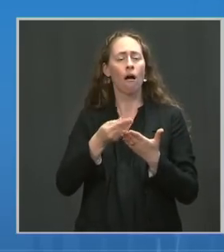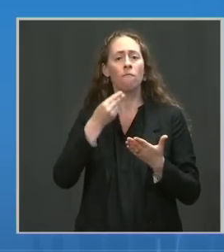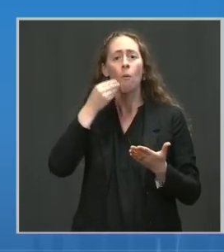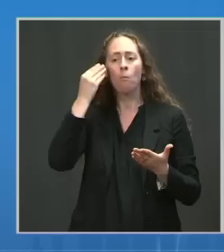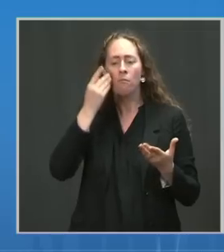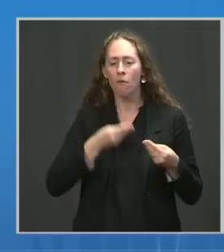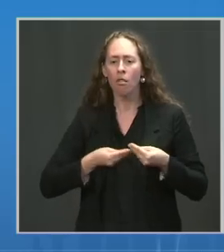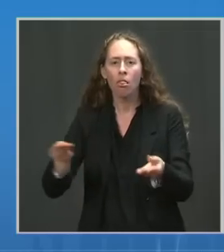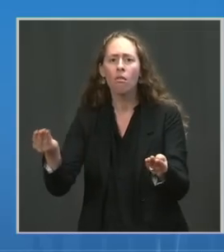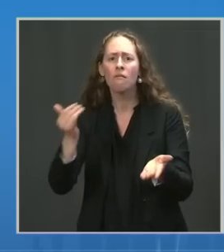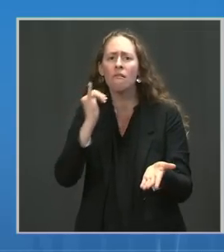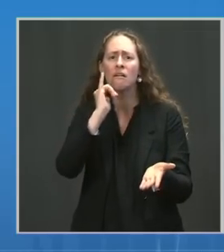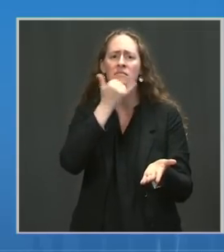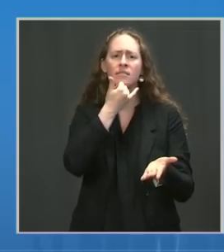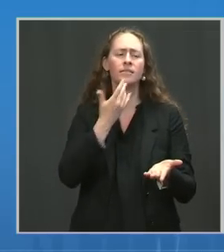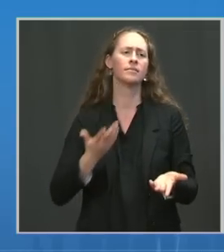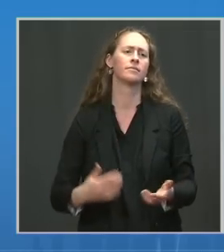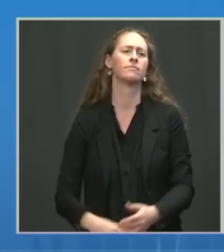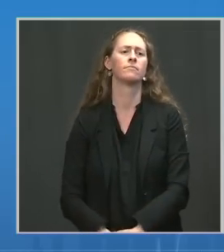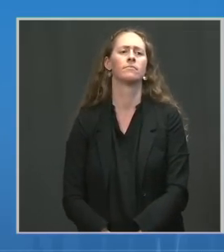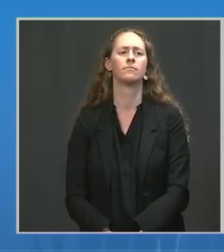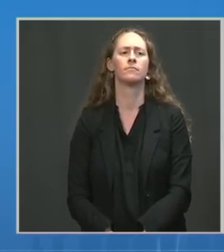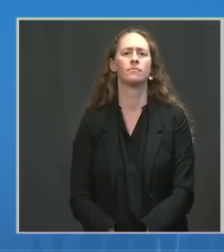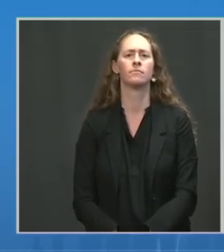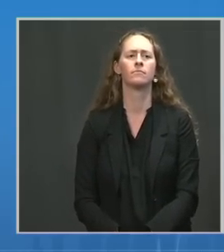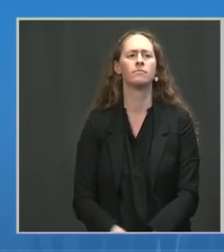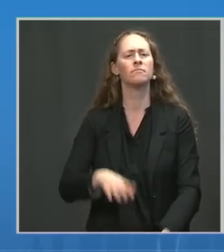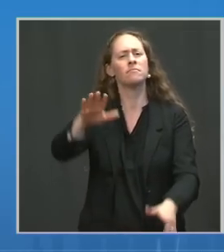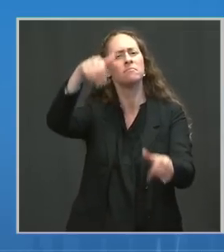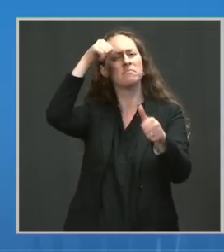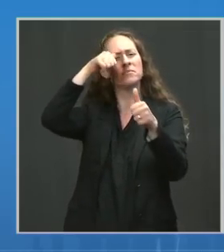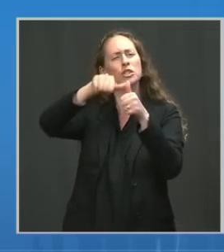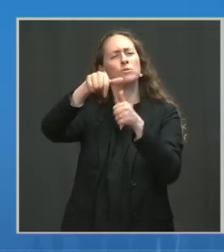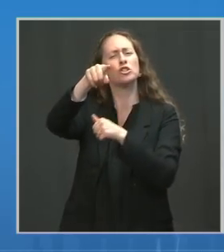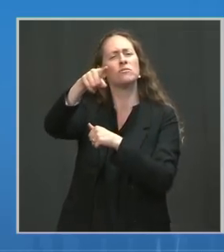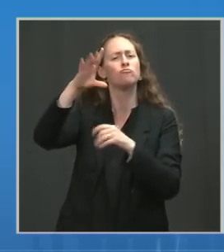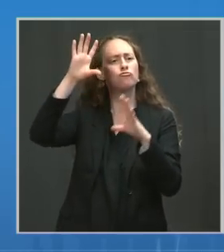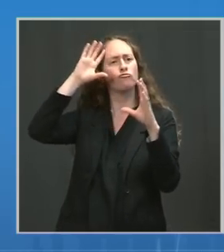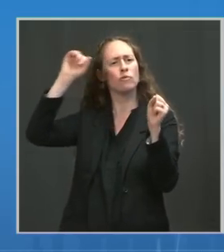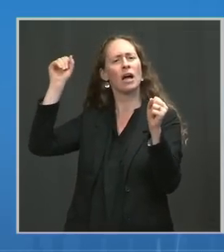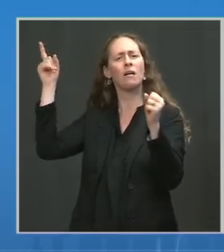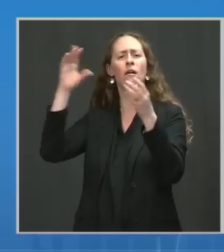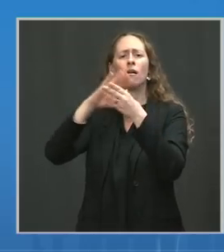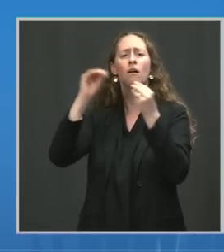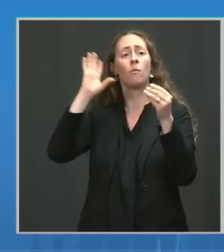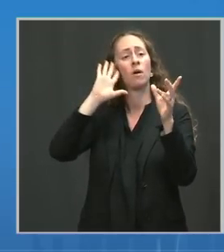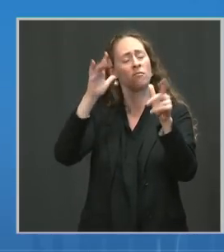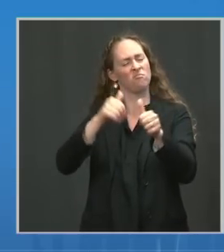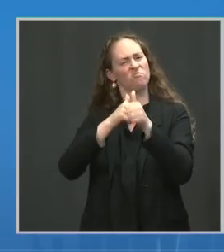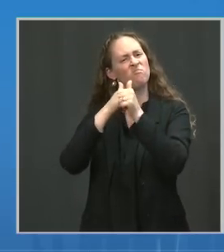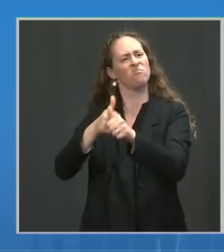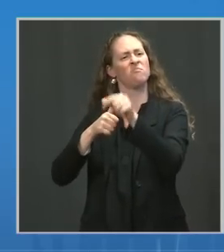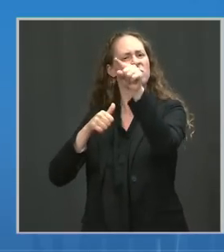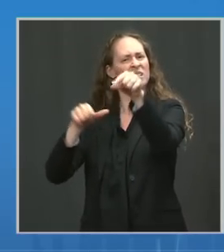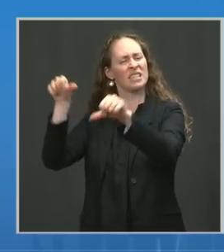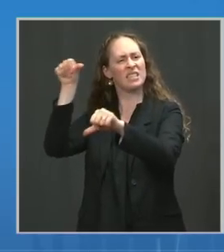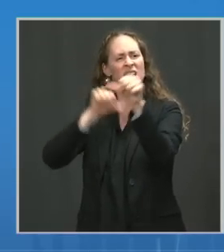the President said we would lead with science and facts, and that continues to be the approach at CDC.